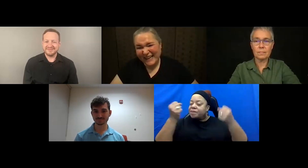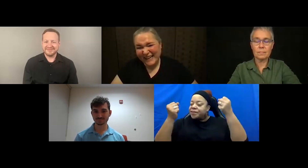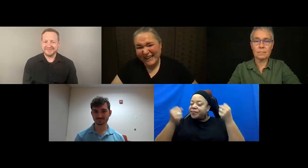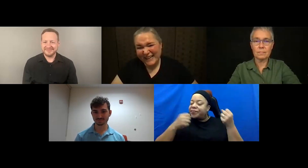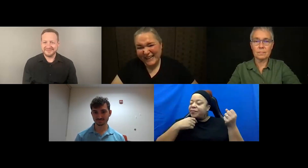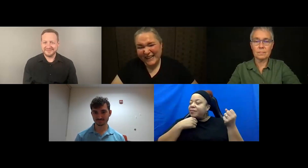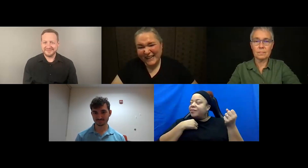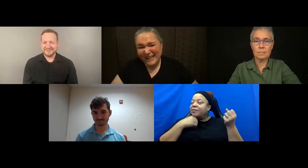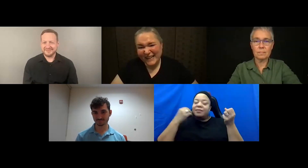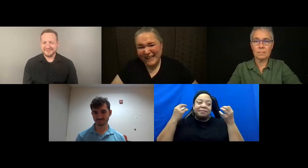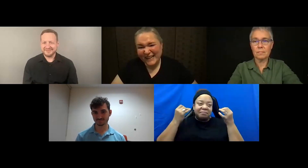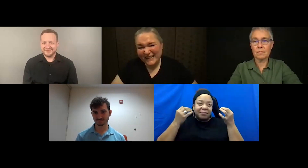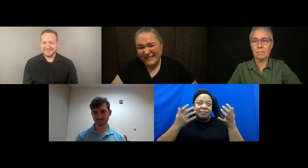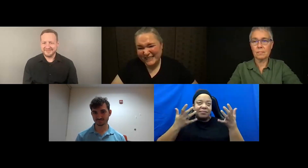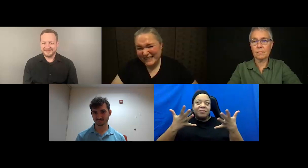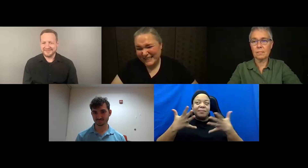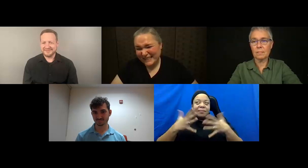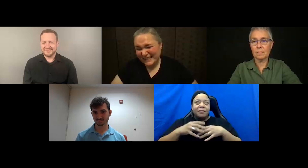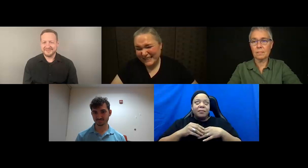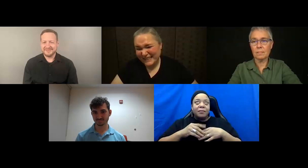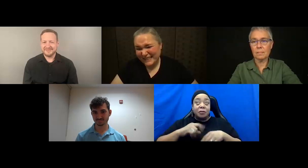Erin: I'm pondering...